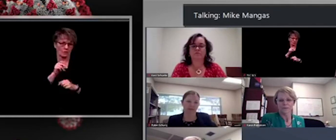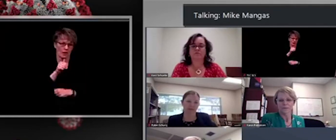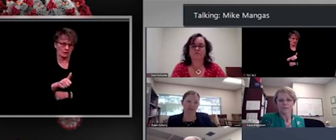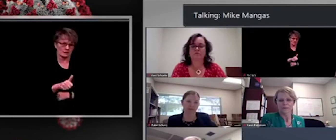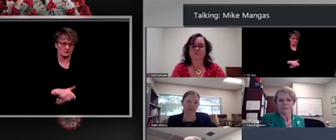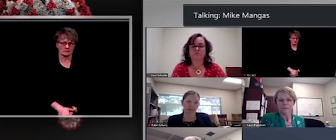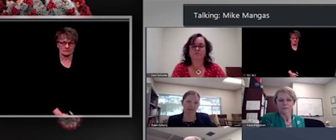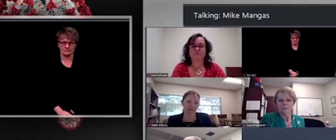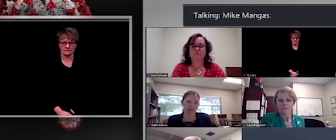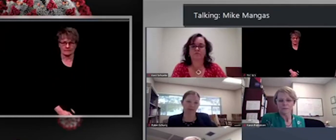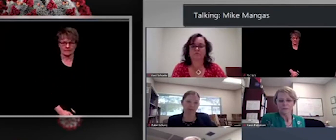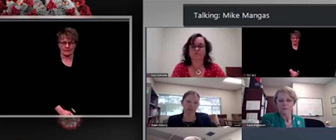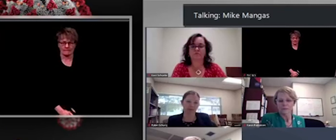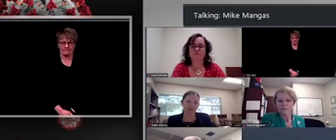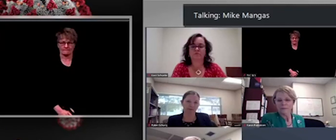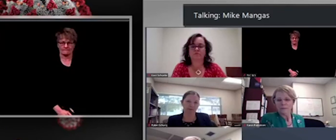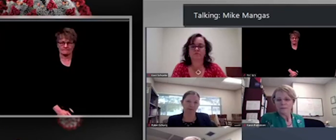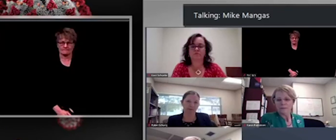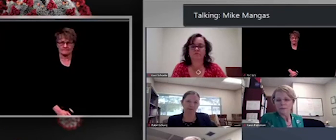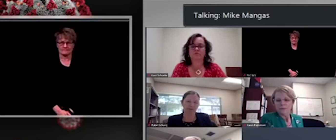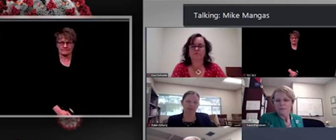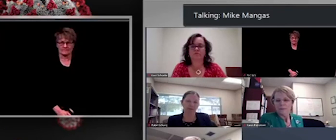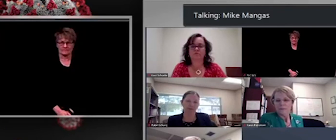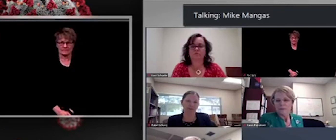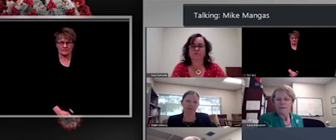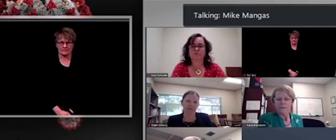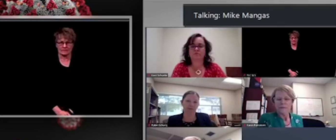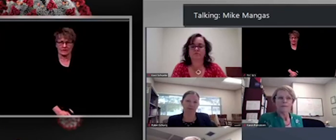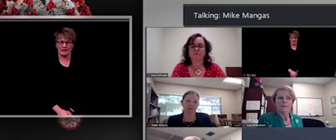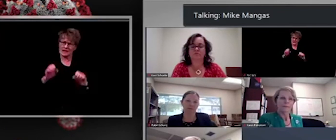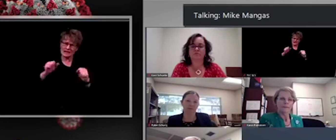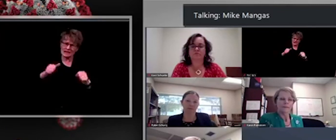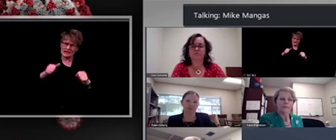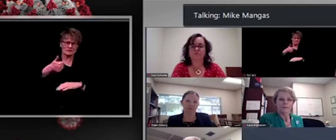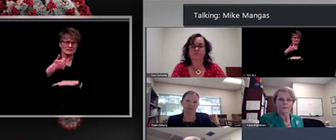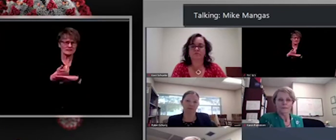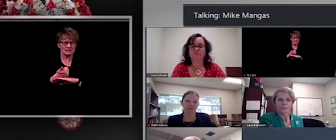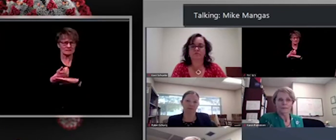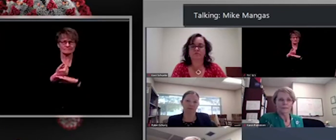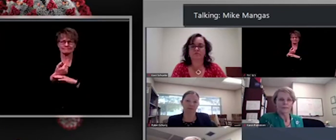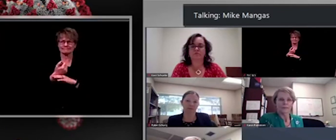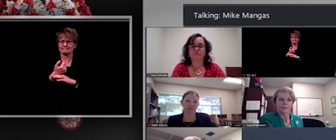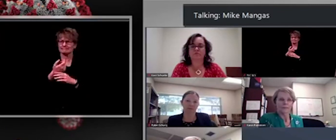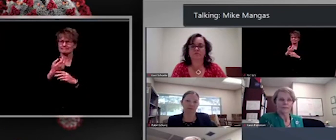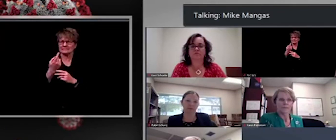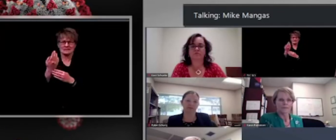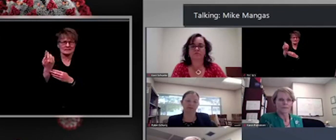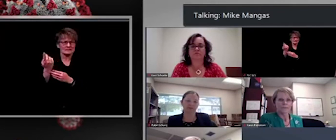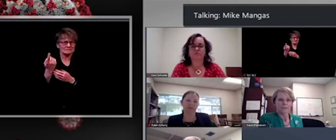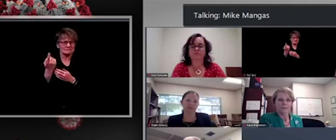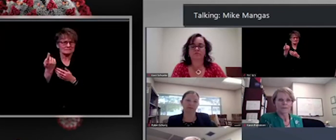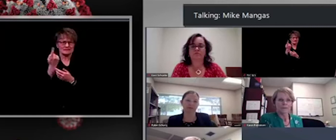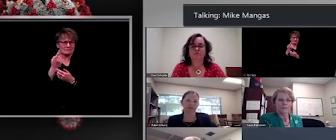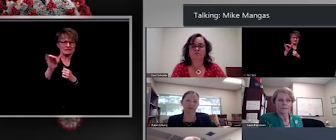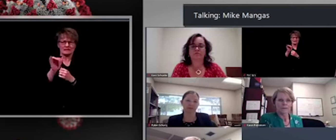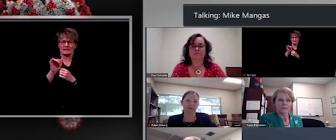community campaign in a way, as far as let's keep our cases under 30 or 20 or whatever,